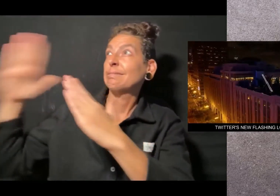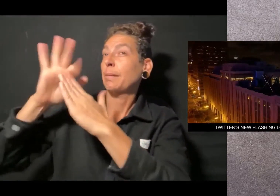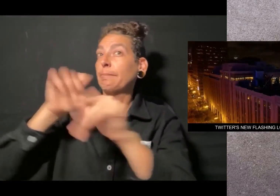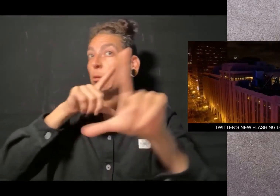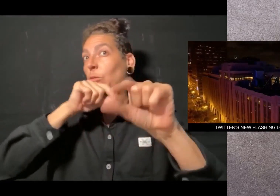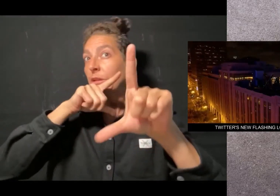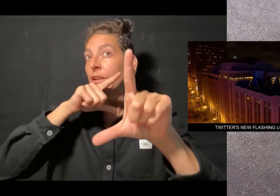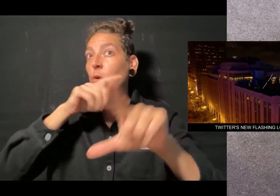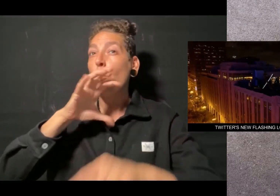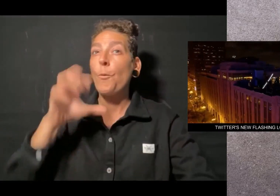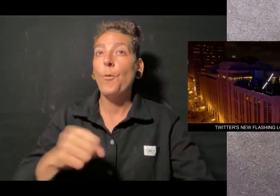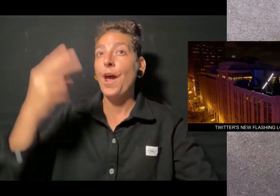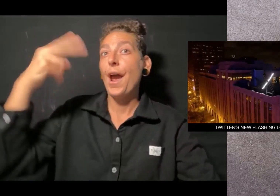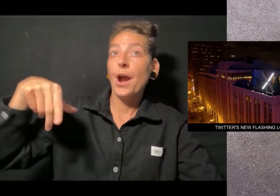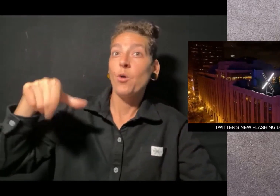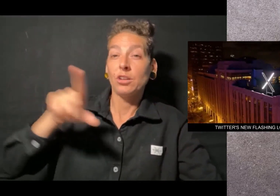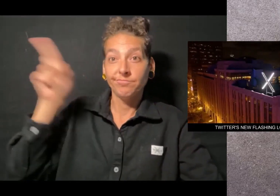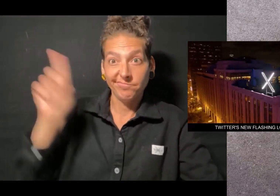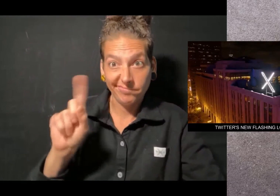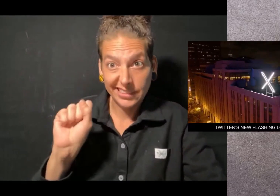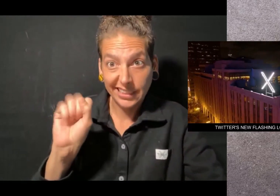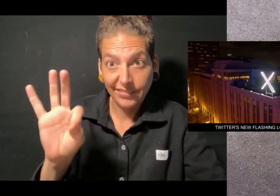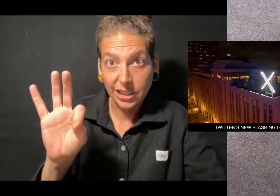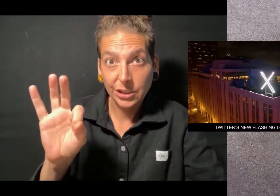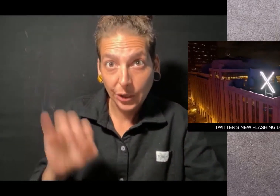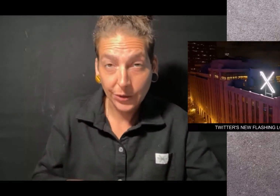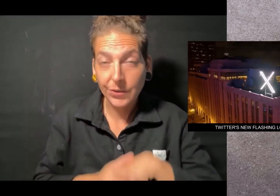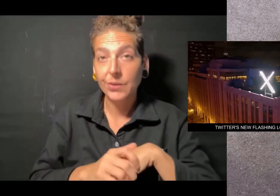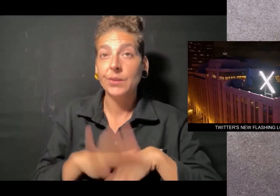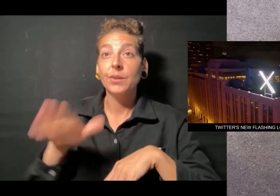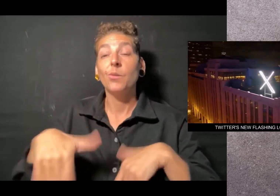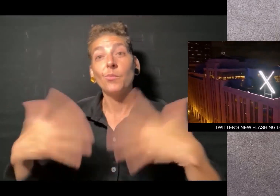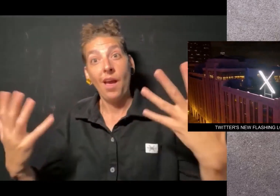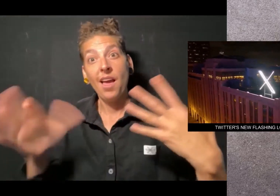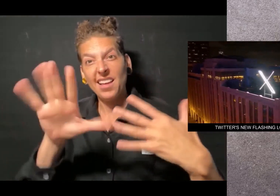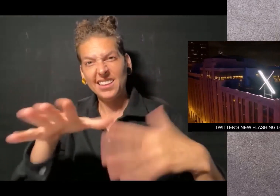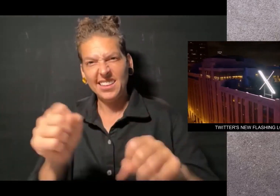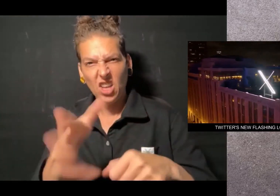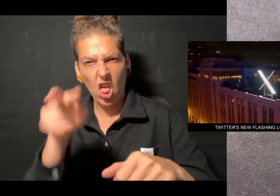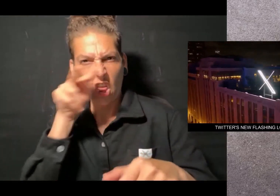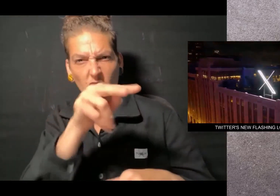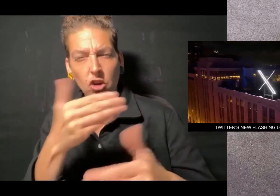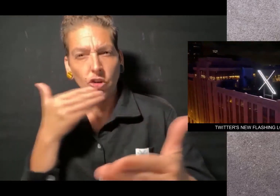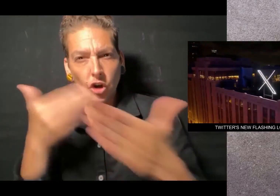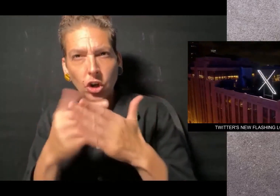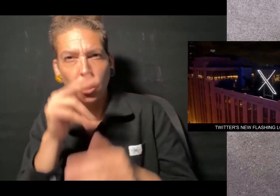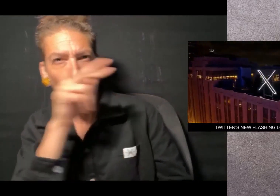it's a flashing X on top of Twitter's old headquarters in San Francisco well get a good